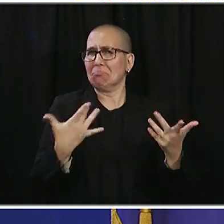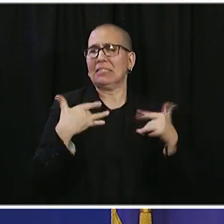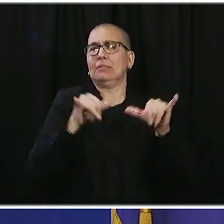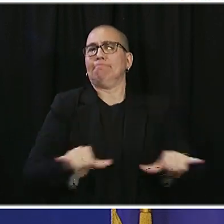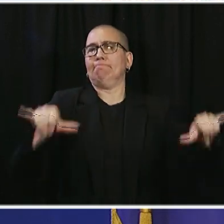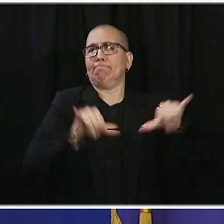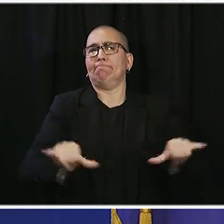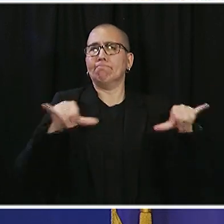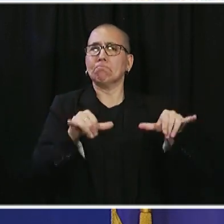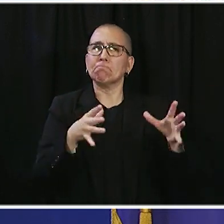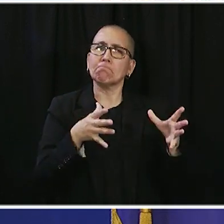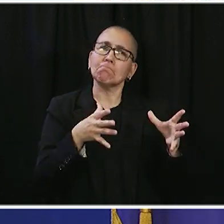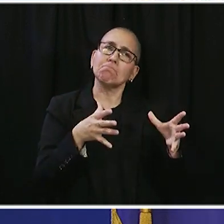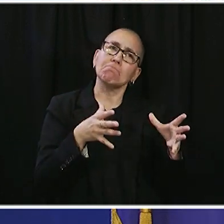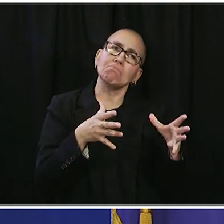THE SMITHS SAT IN THE SAME PEW FOR MANY YEARS.